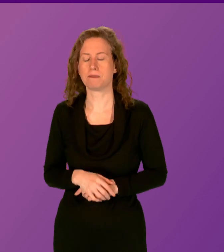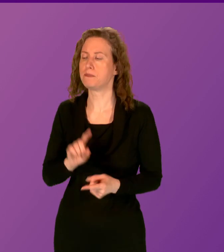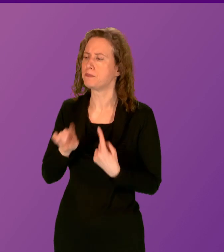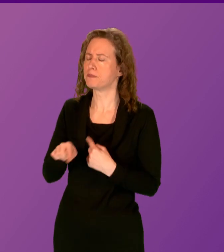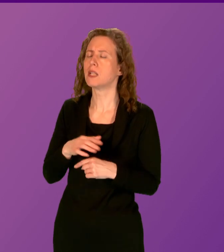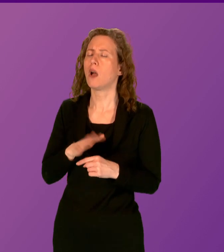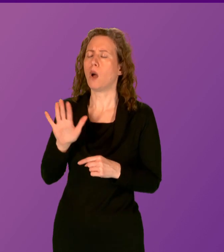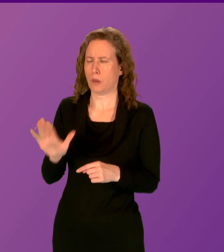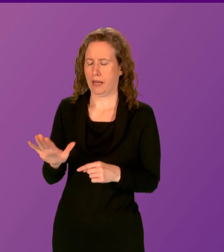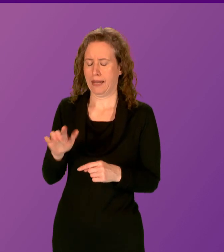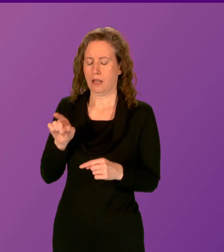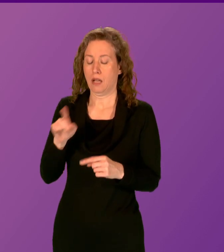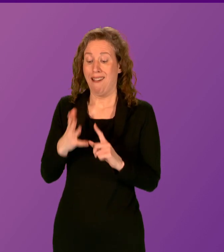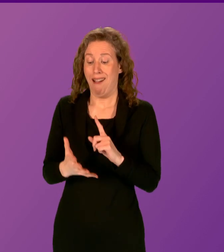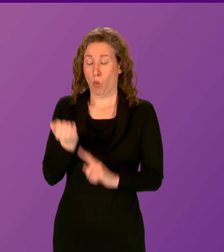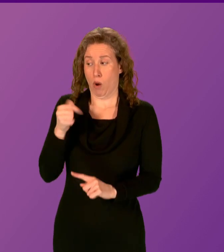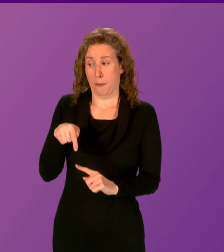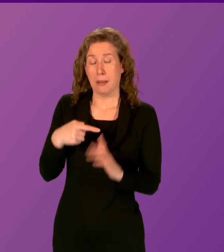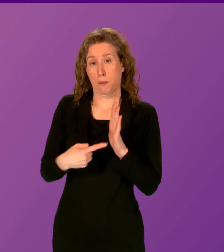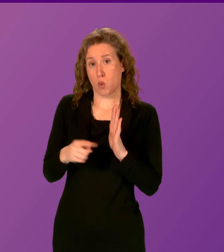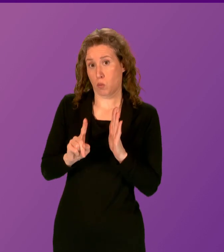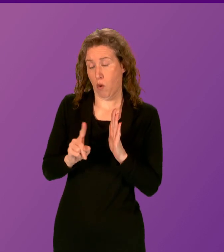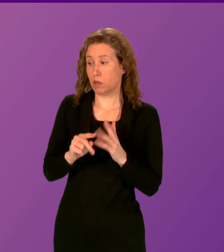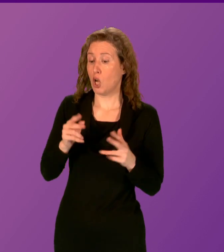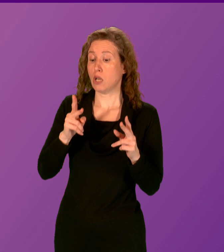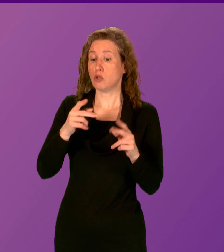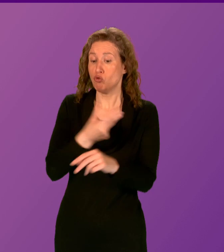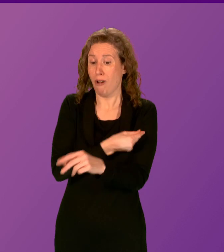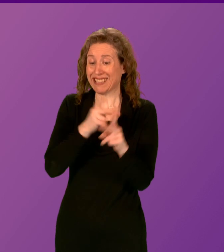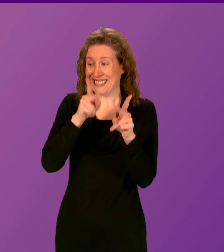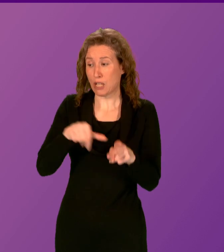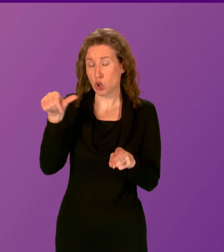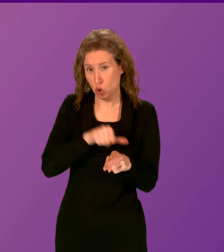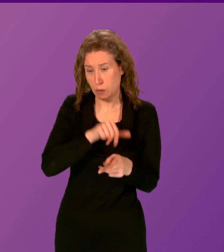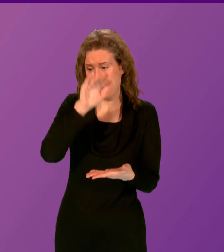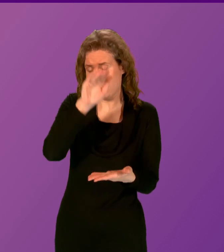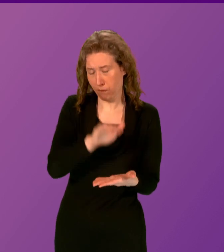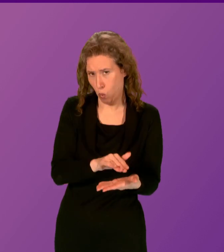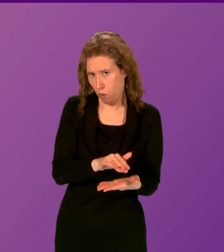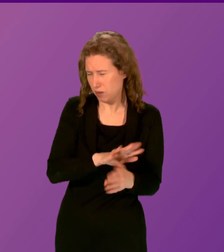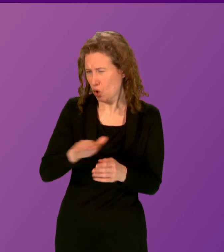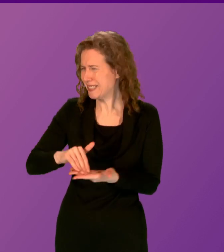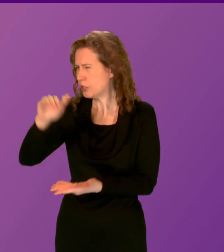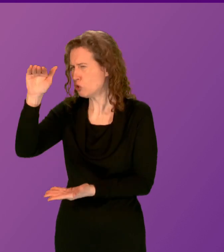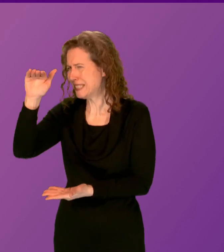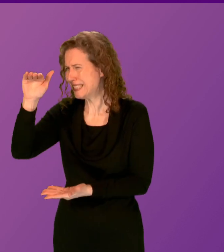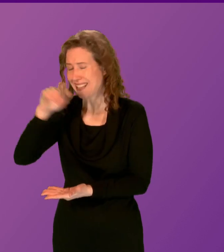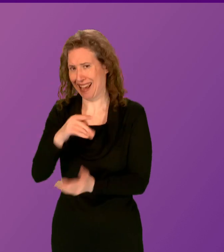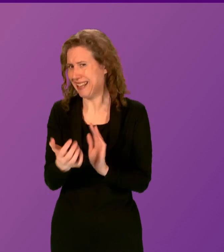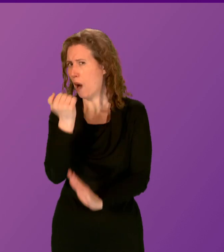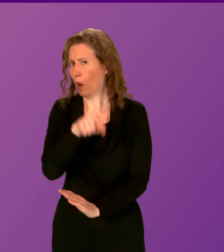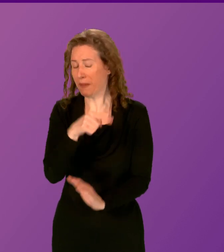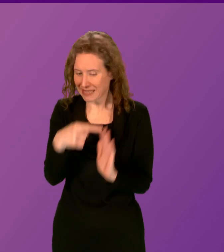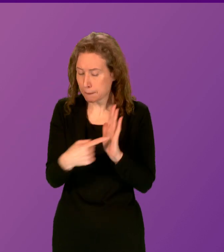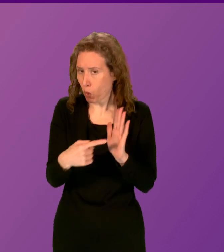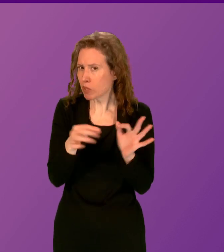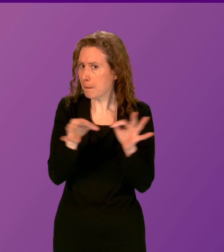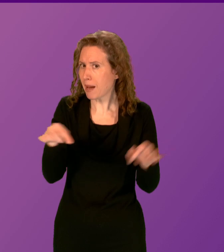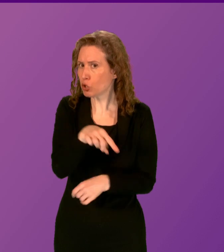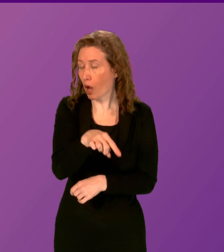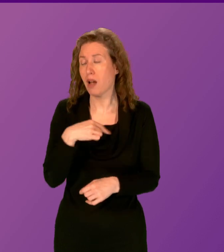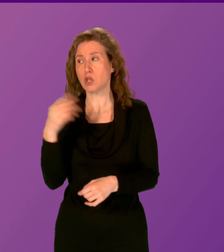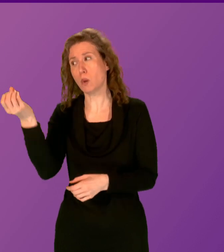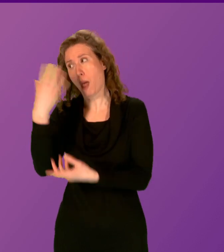The outcome that really matters here is drug deaths falling and not increasing.